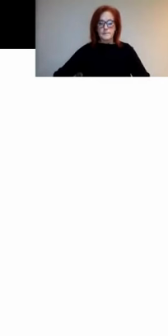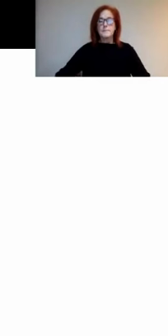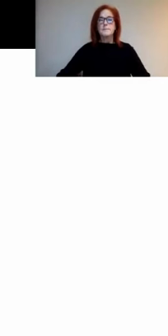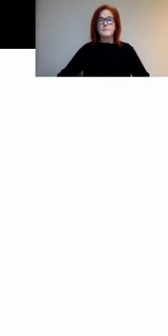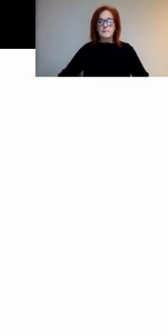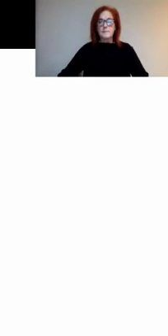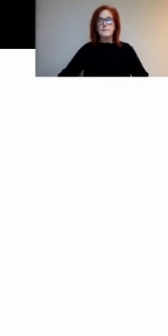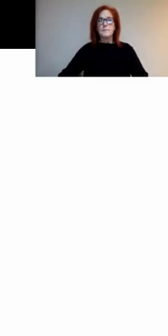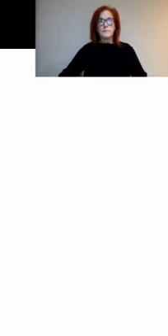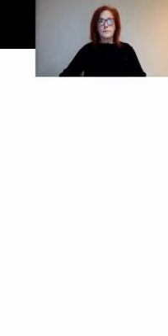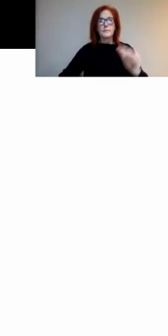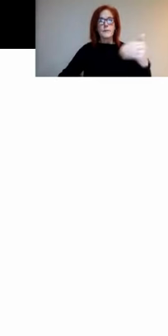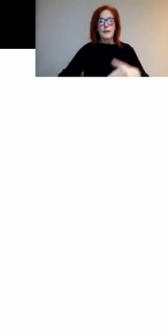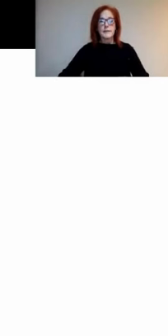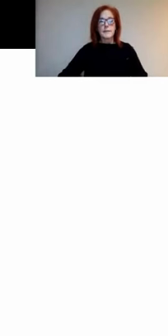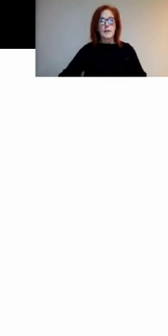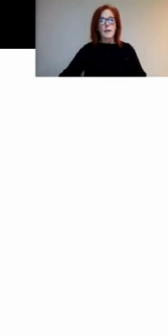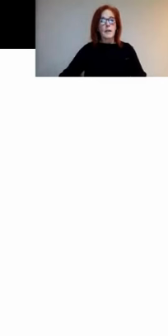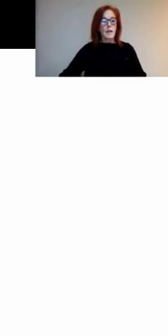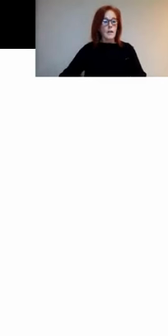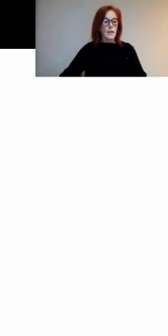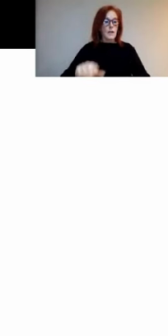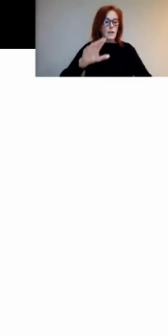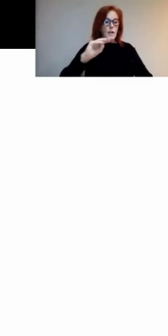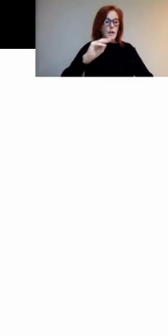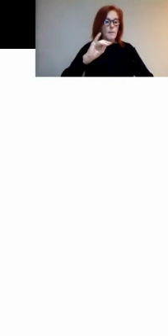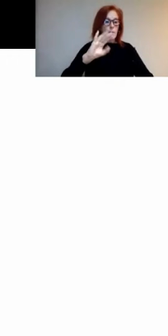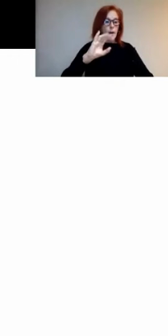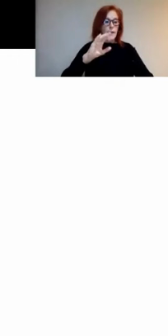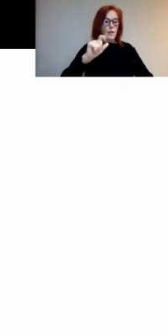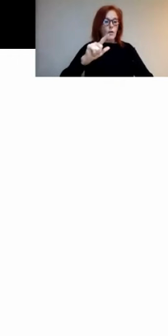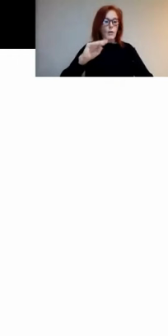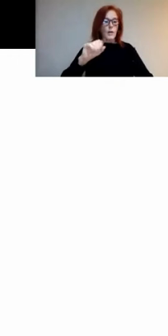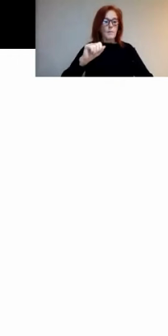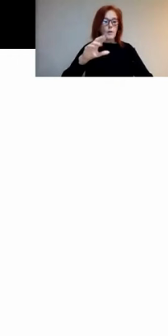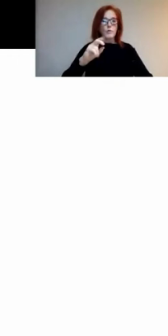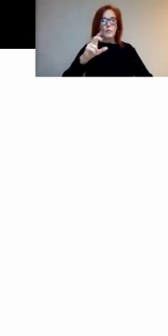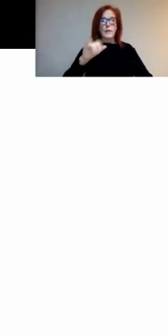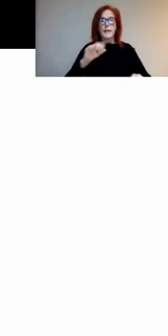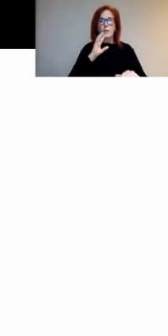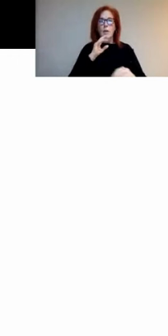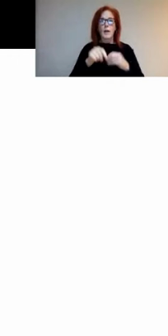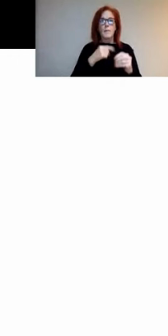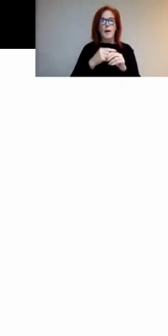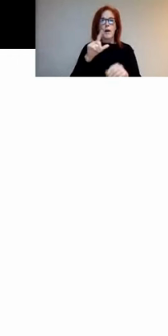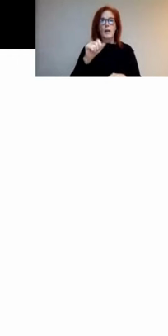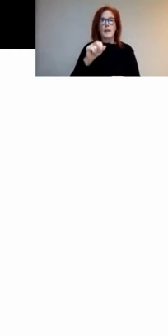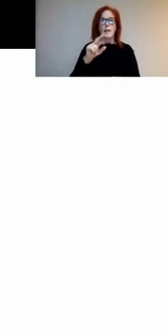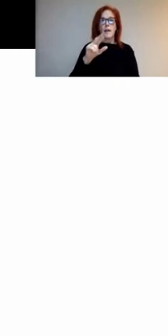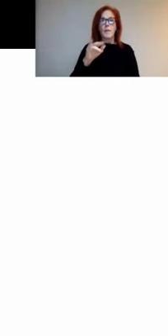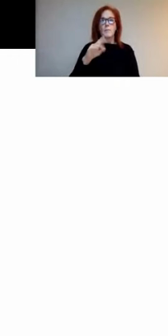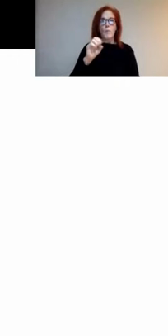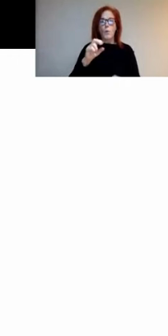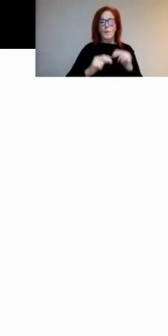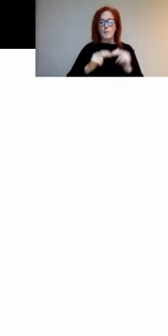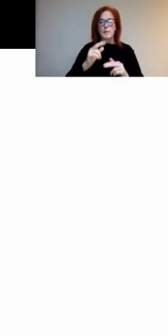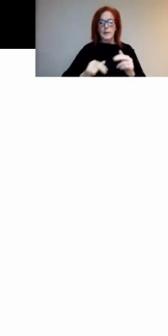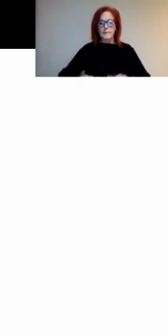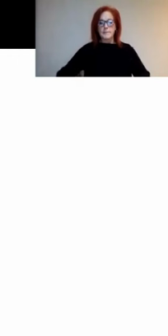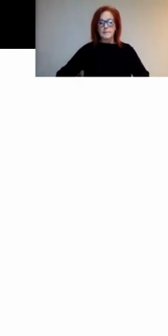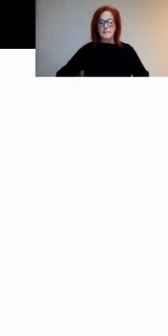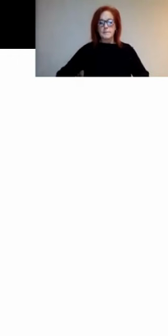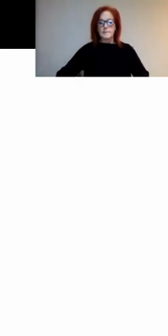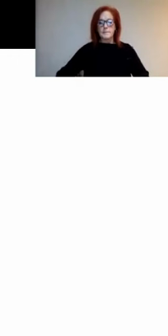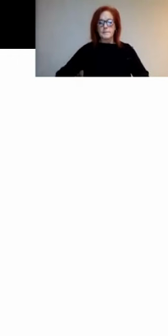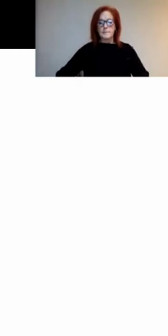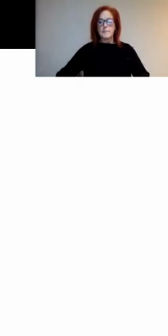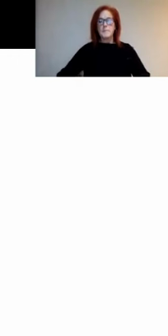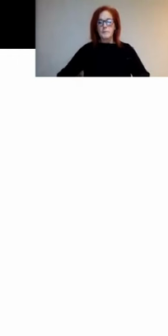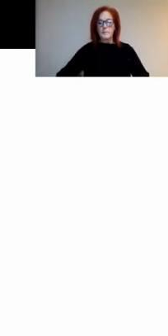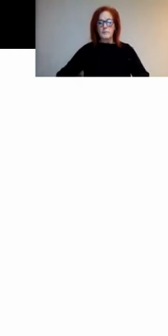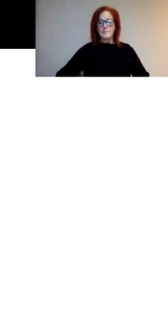But in short, this has been a very successful plan, and with the help of Pat essences from the city and Jerry and car lean from Omaha 100, we've been able to make this a very successful effort to get people into homes and it has revitalized and stabilized that neighborhood.